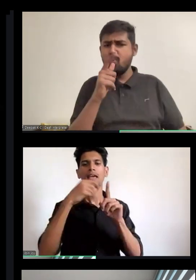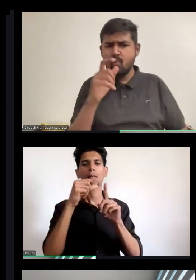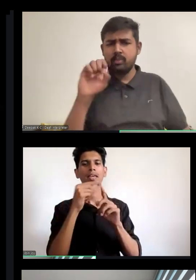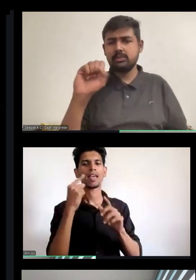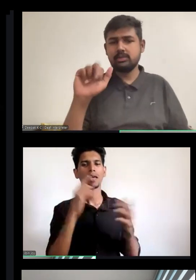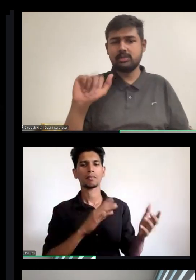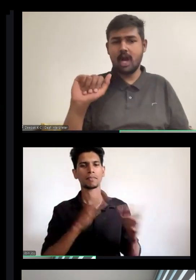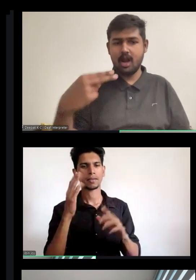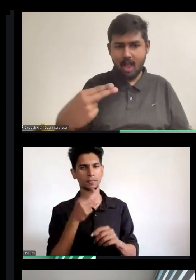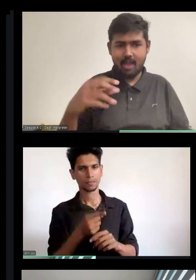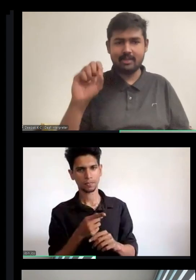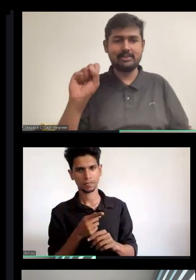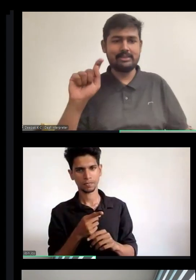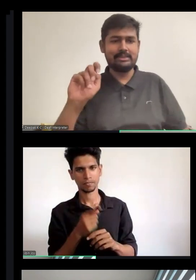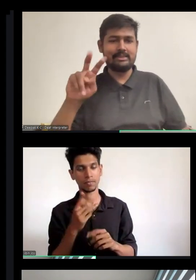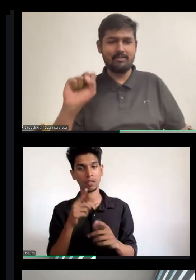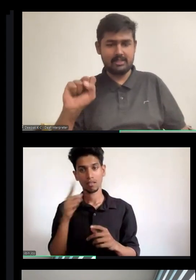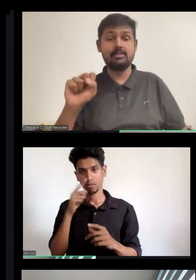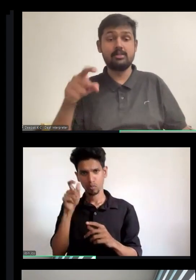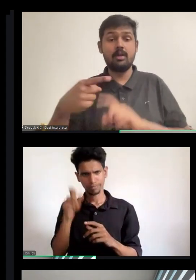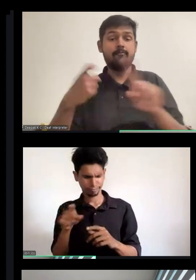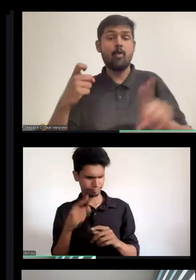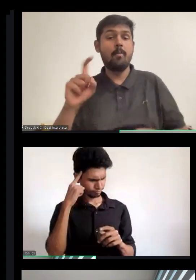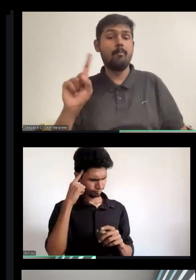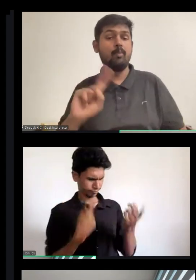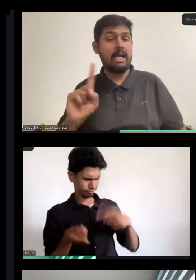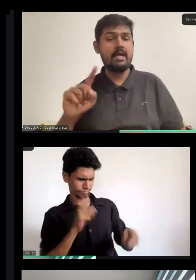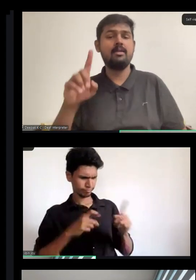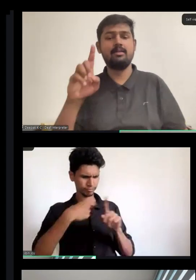But she has created the KPIs. There is a list of the nine elements.